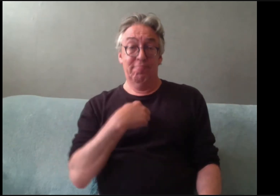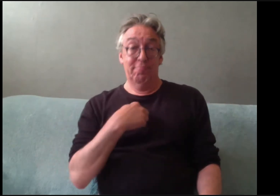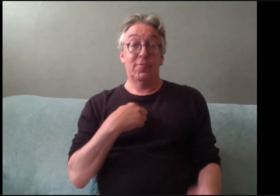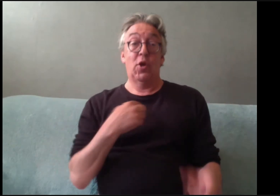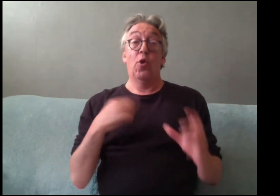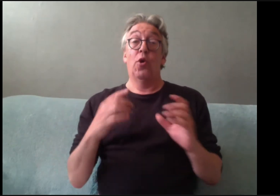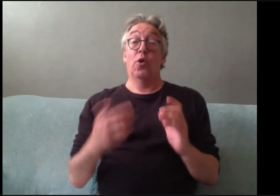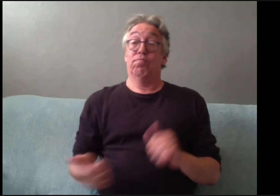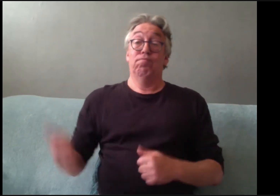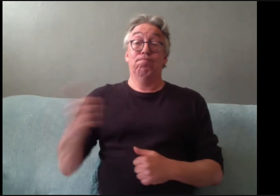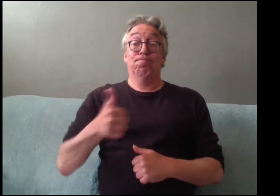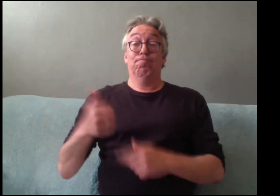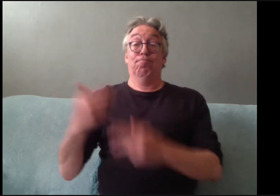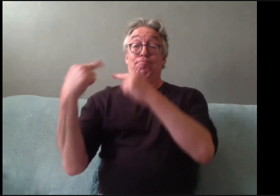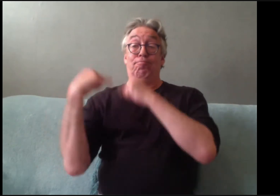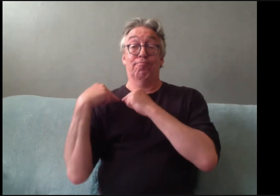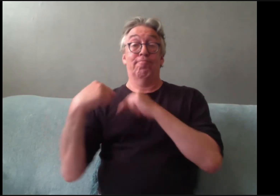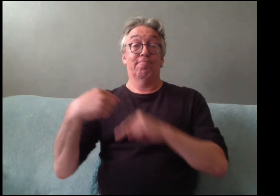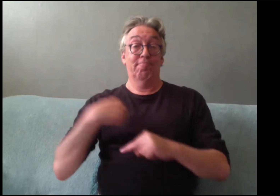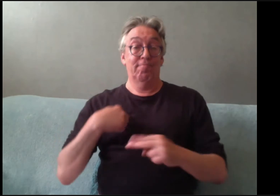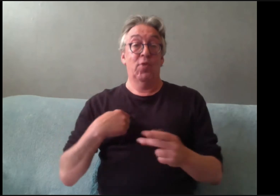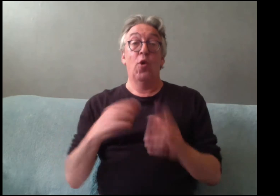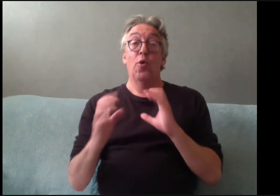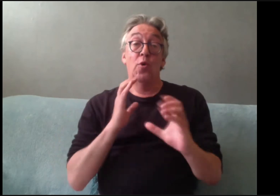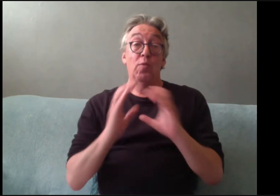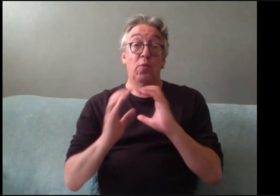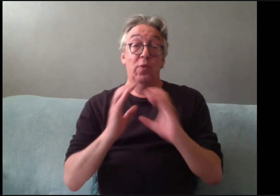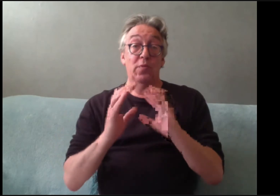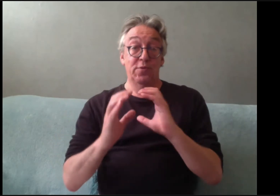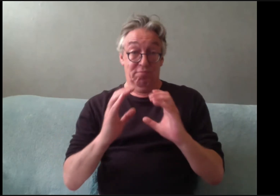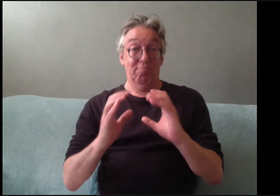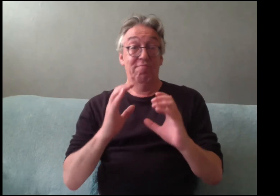I hope everyone is well and thank you very much for attending this webinar.